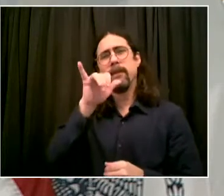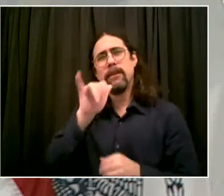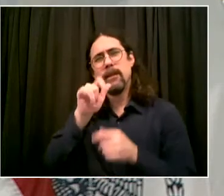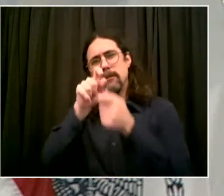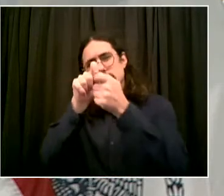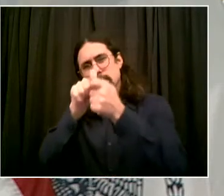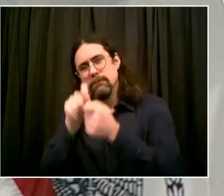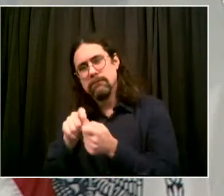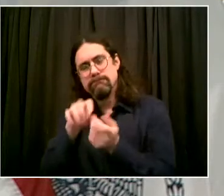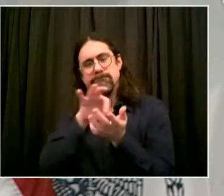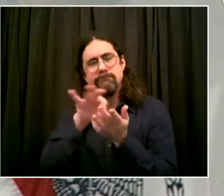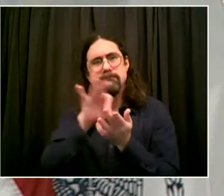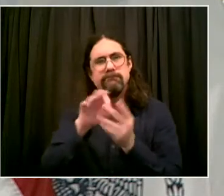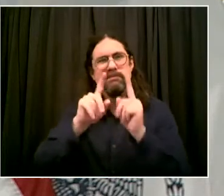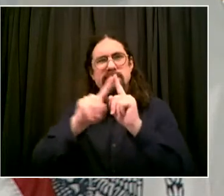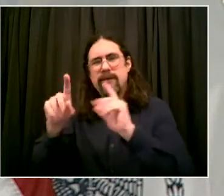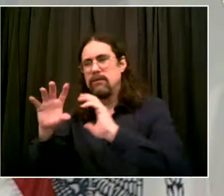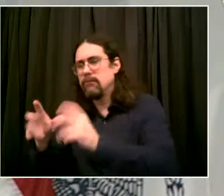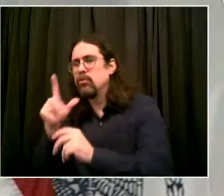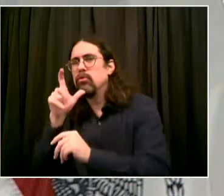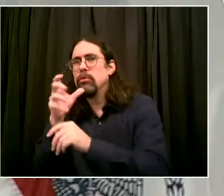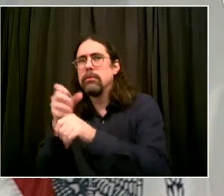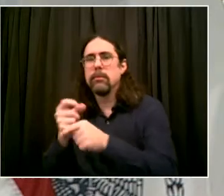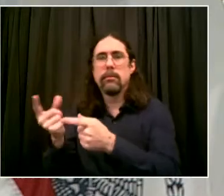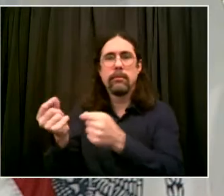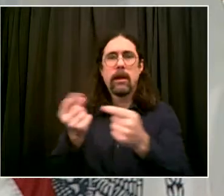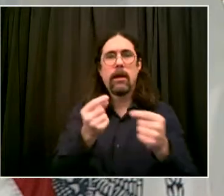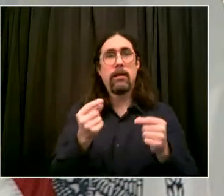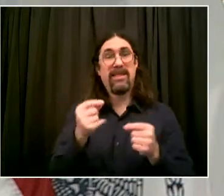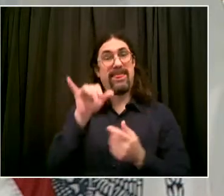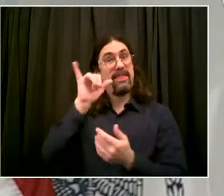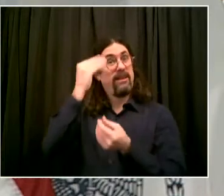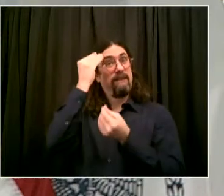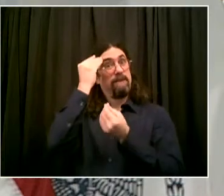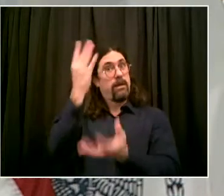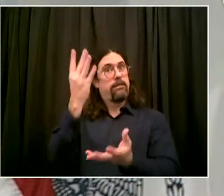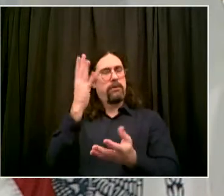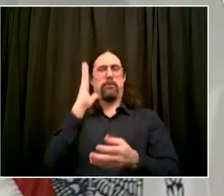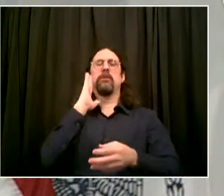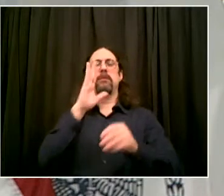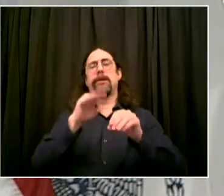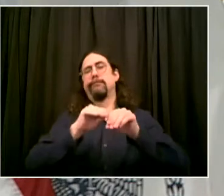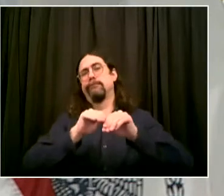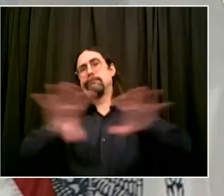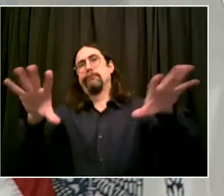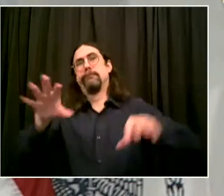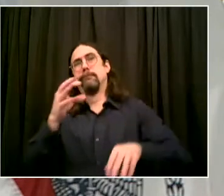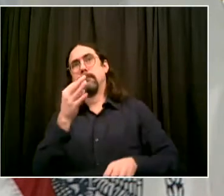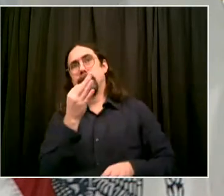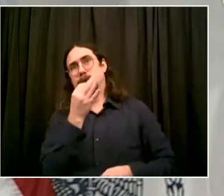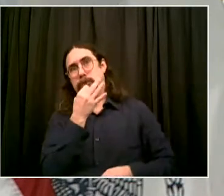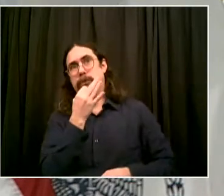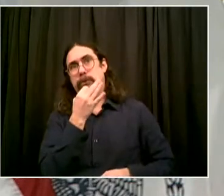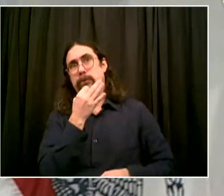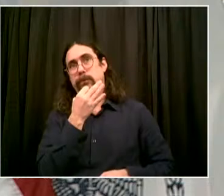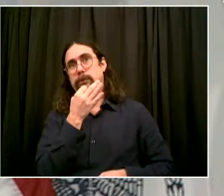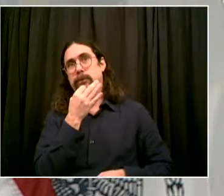HEALTHCARE THAN THEY DESERVE. UNQUESTIONABLY THAT DATE IS GOING TO CONTINUE TO REMIND US OF THAT FACT BUT LELE'ST PUT OUT SPECIFICS. . I THHKIN AWHT T IS CRUCIAL HERE IS